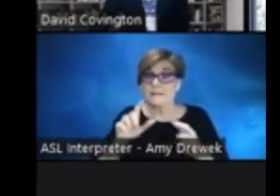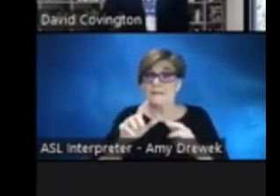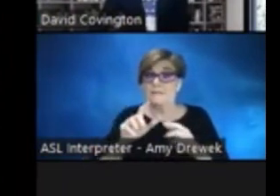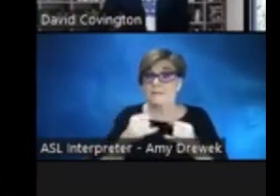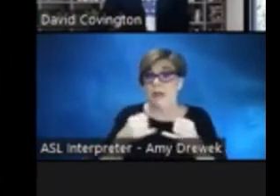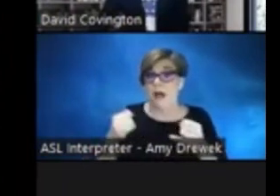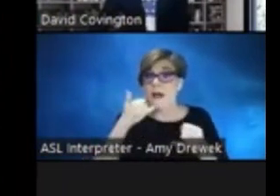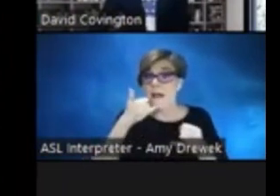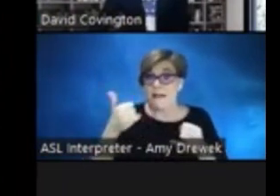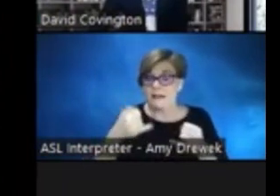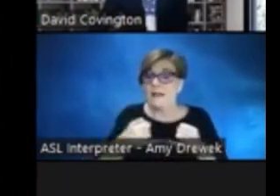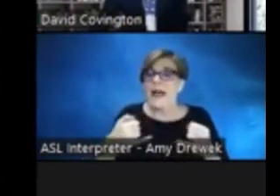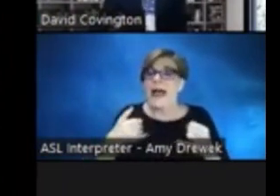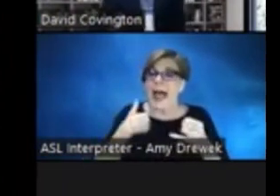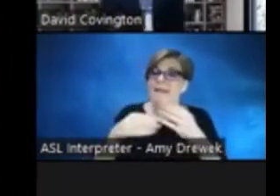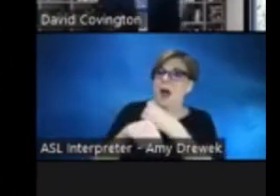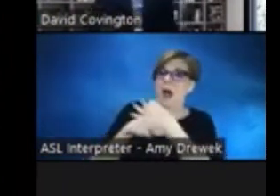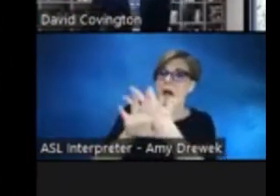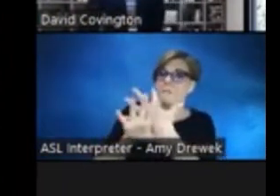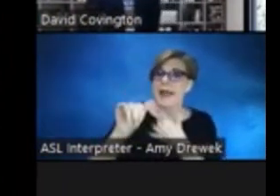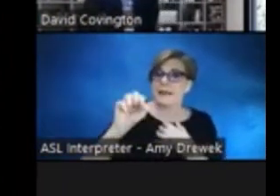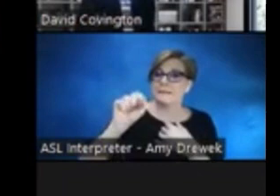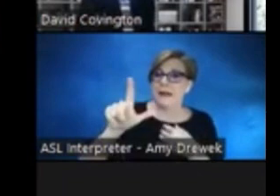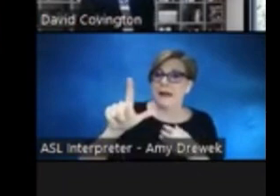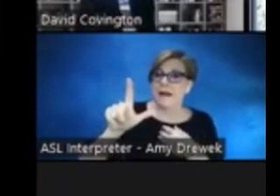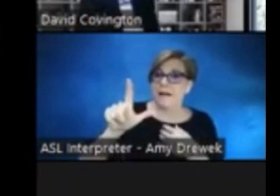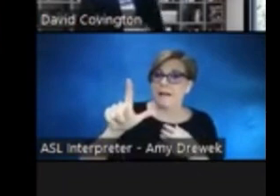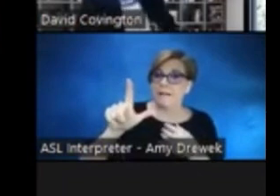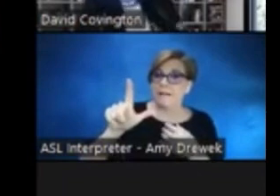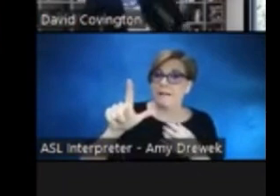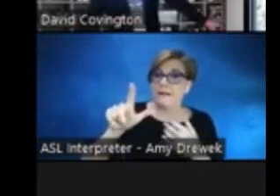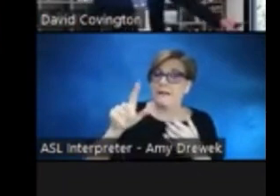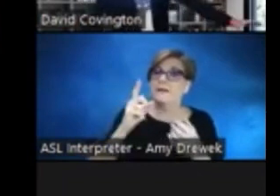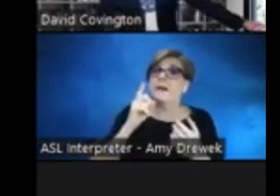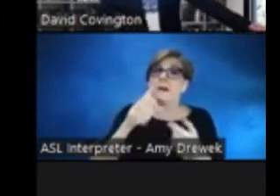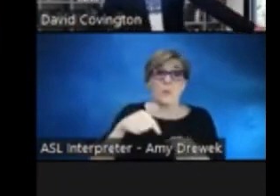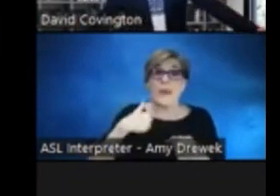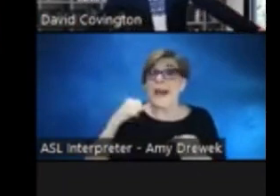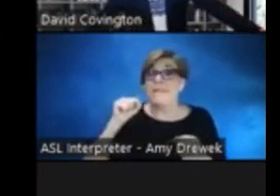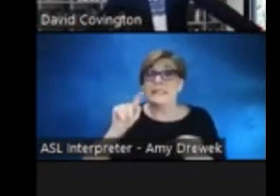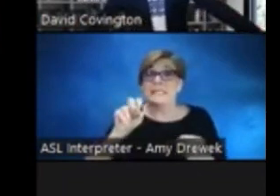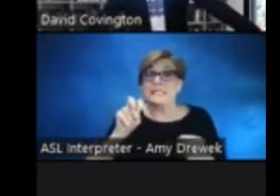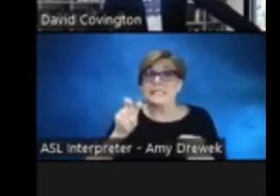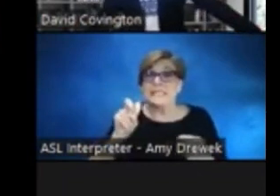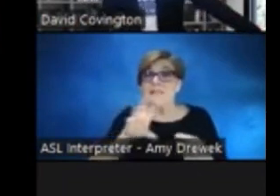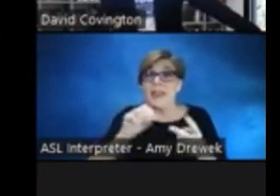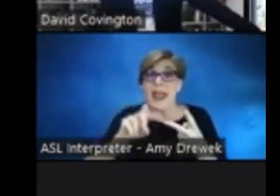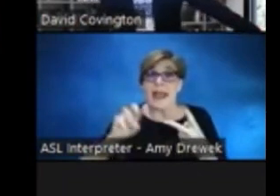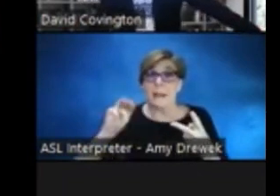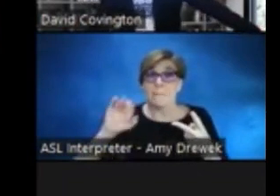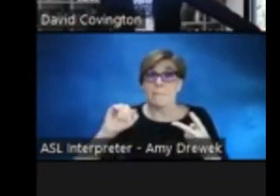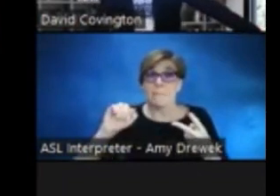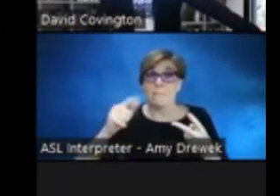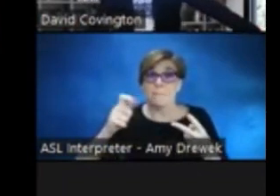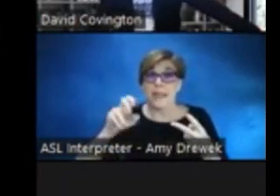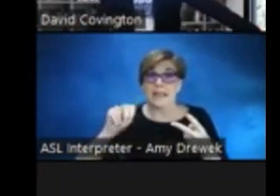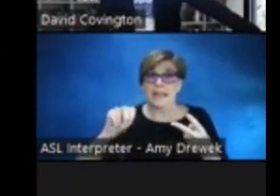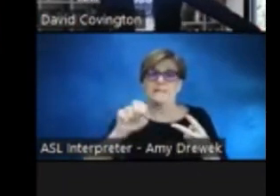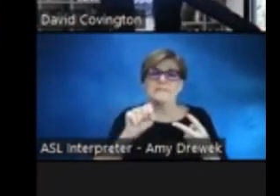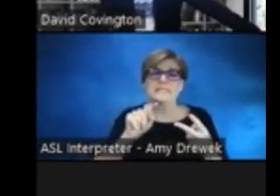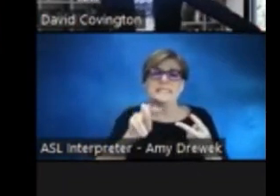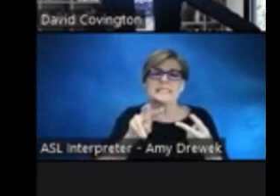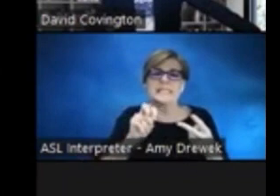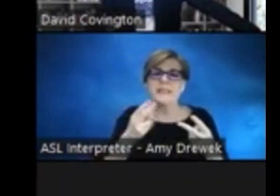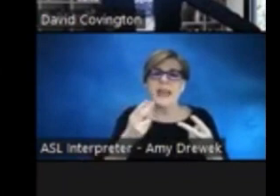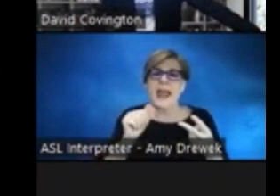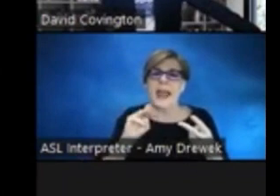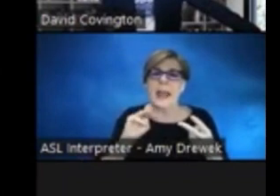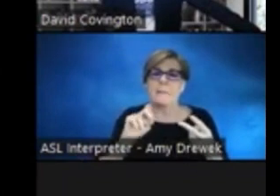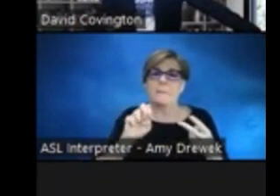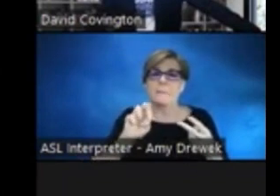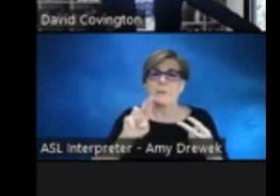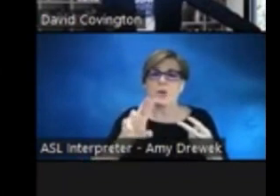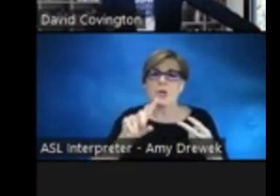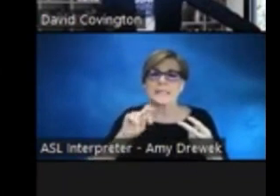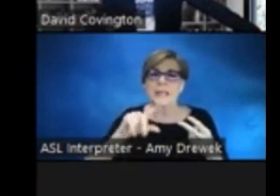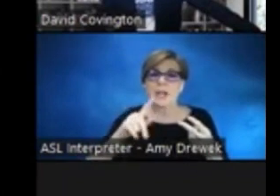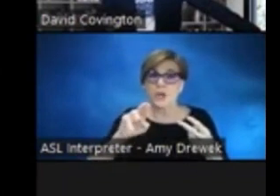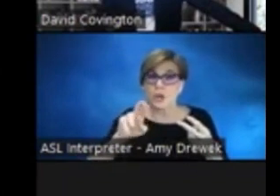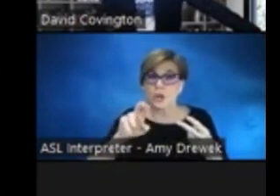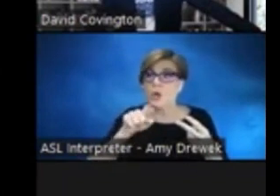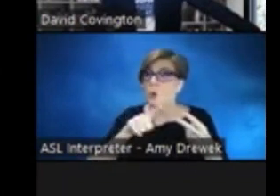WE HAVE HAD STEVE HOLDING A GREAT WAY FOR THIS WORK.